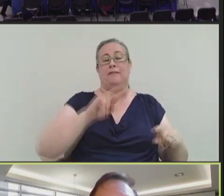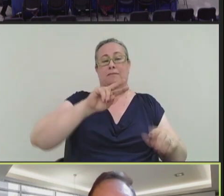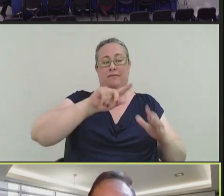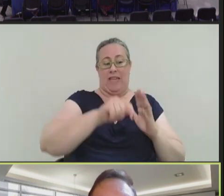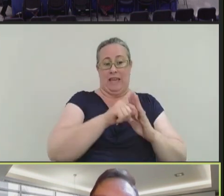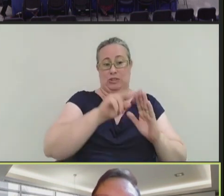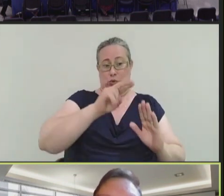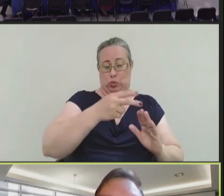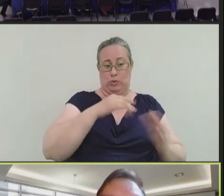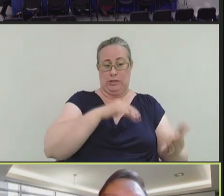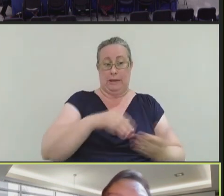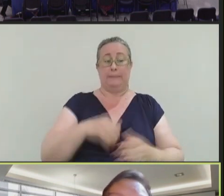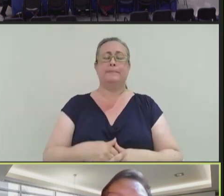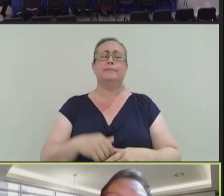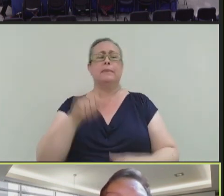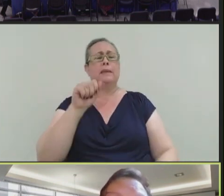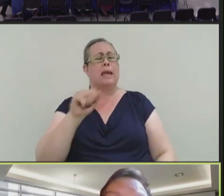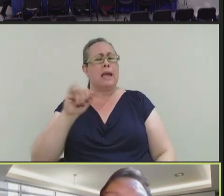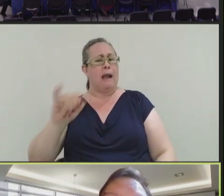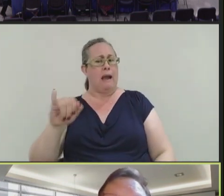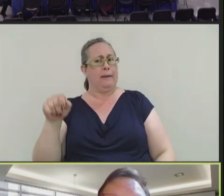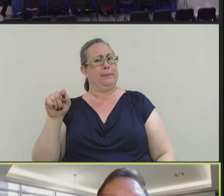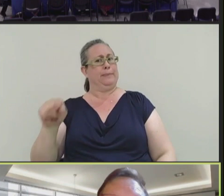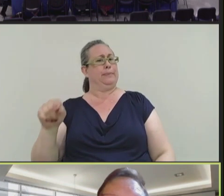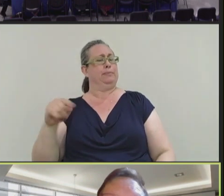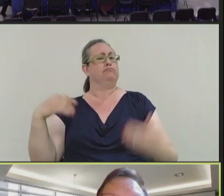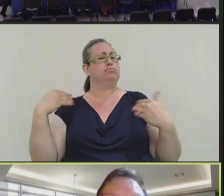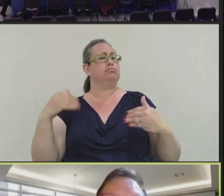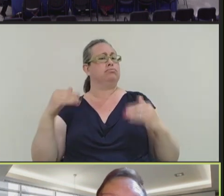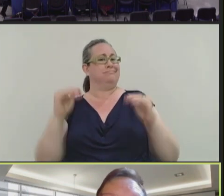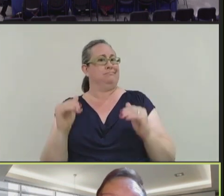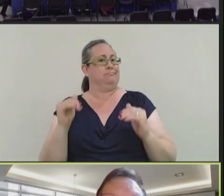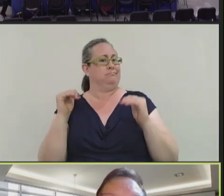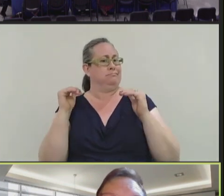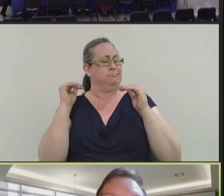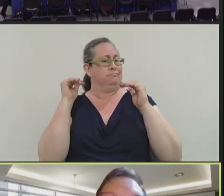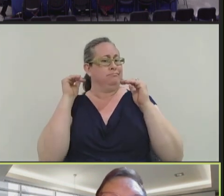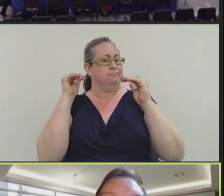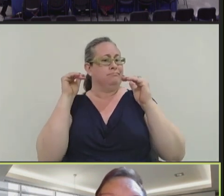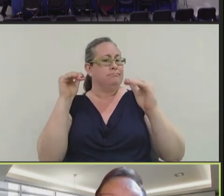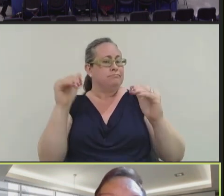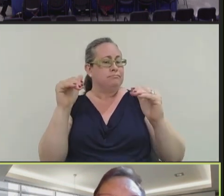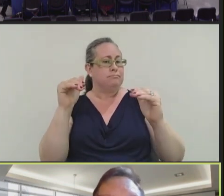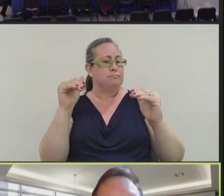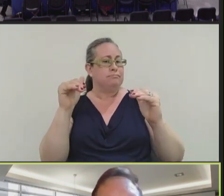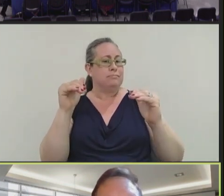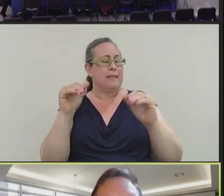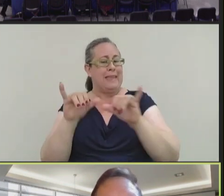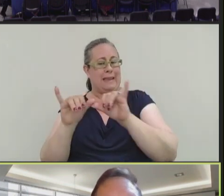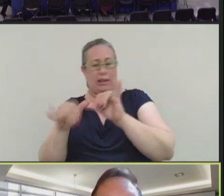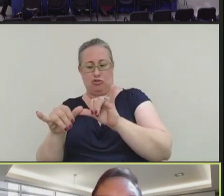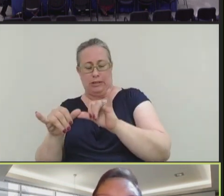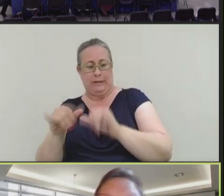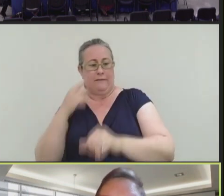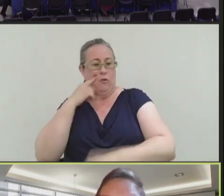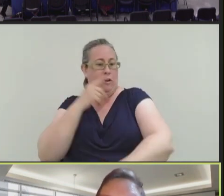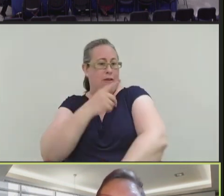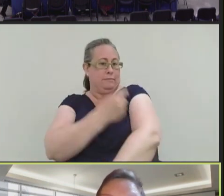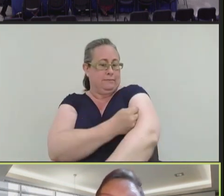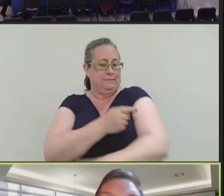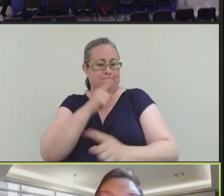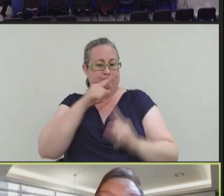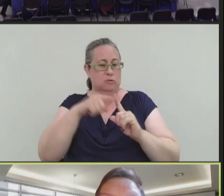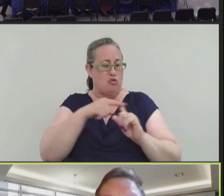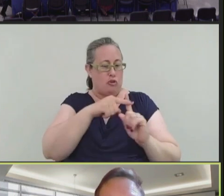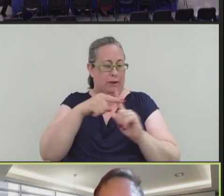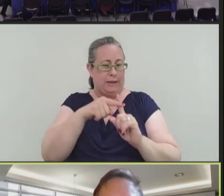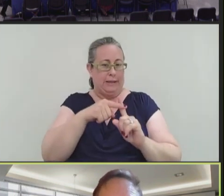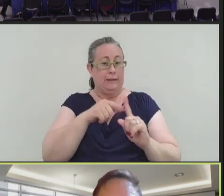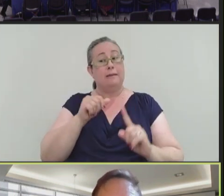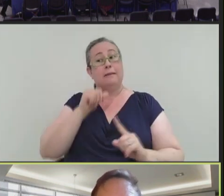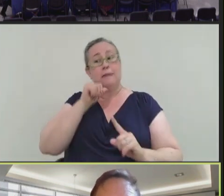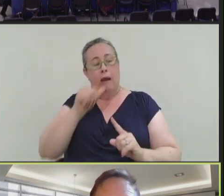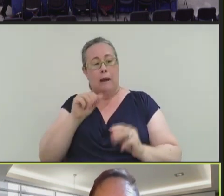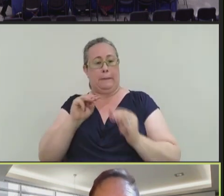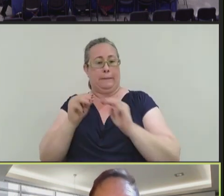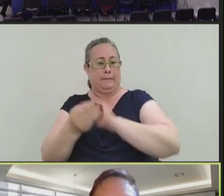Now, artificial intelligence has really advanced the engineering of vaccines targeting non-mutated